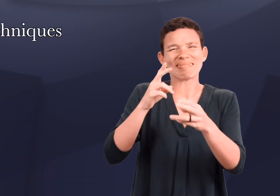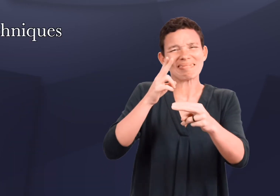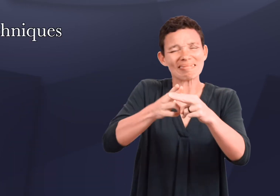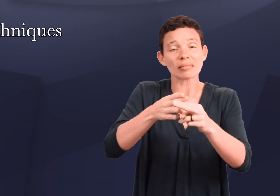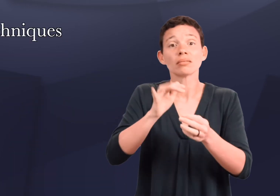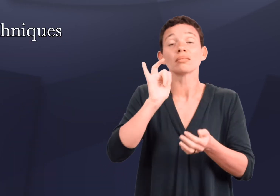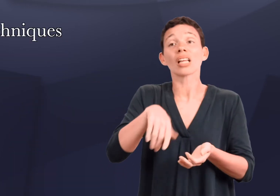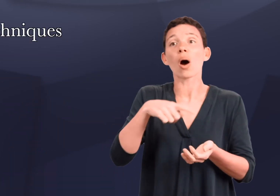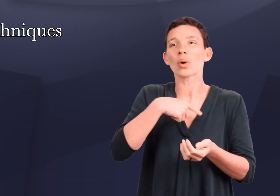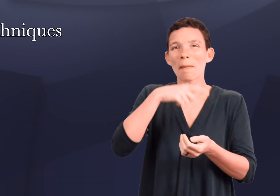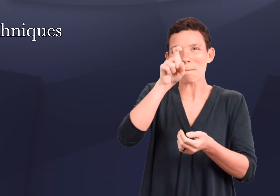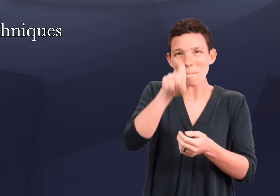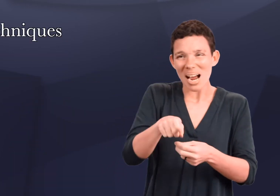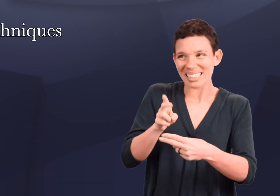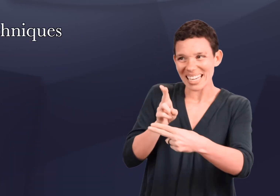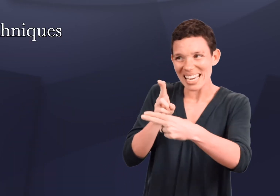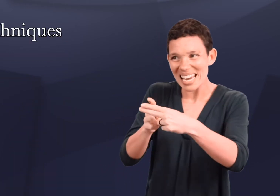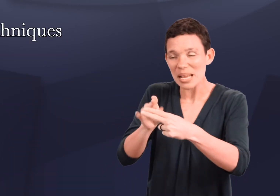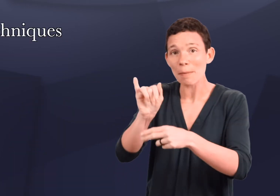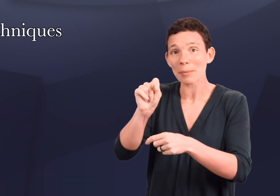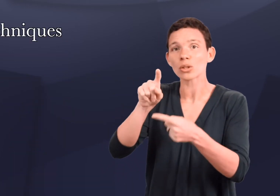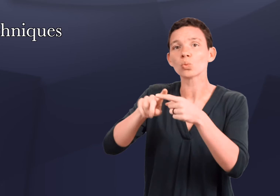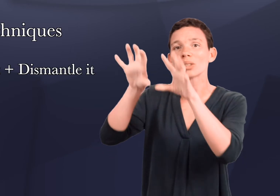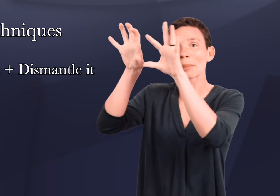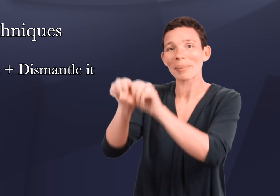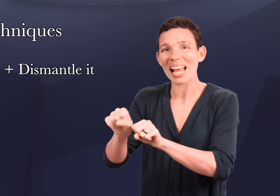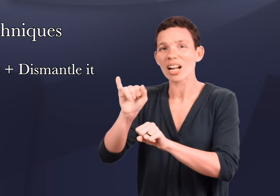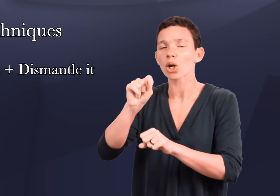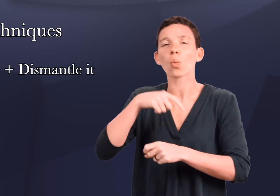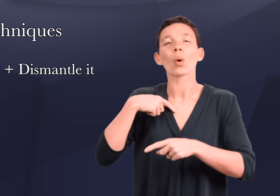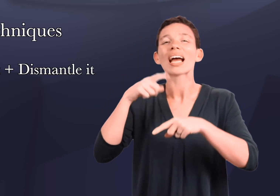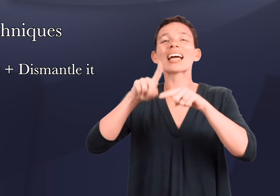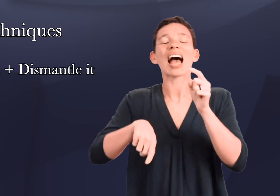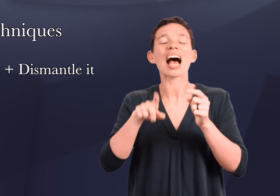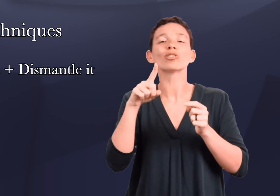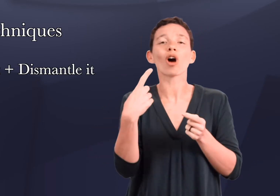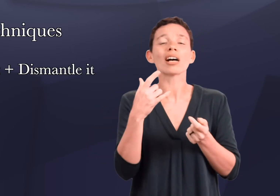He says that we must name it to dismantle it.